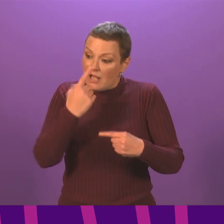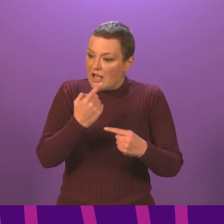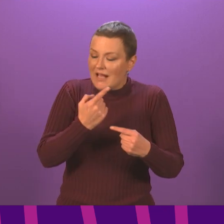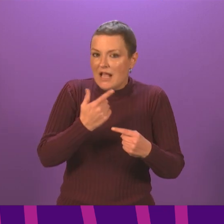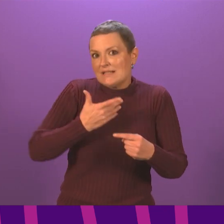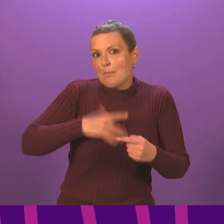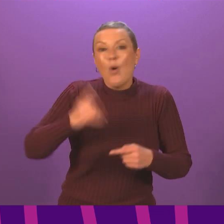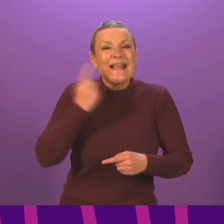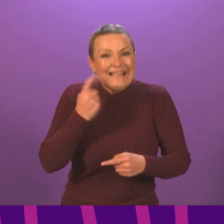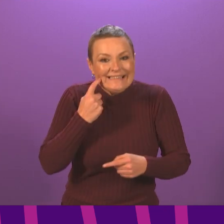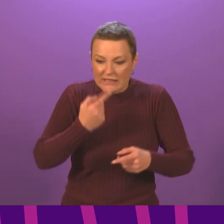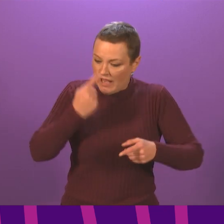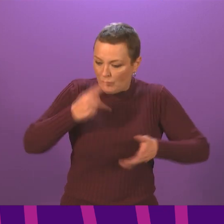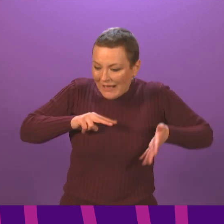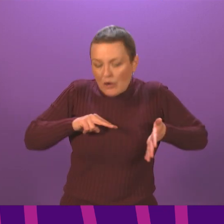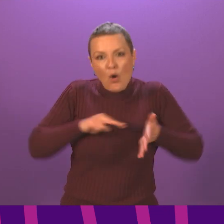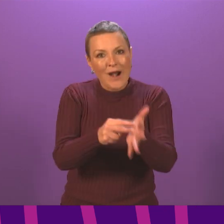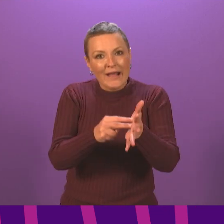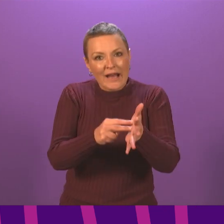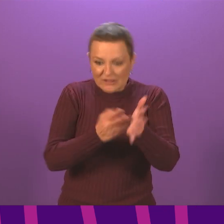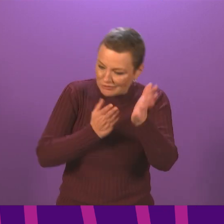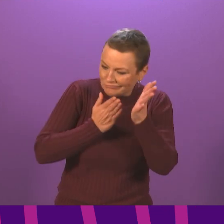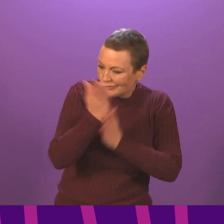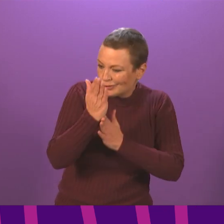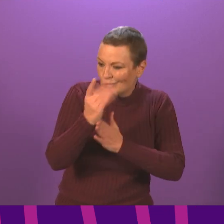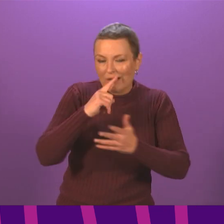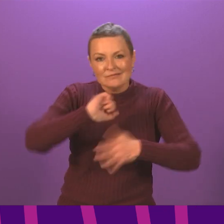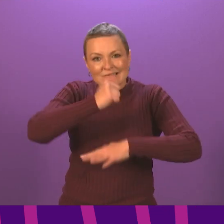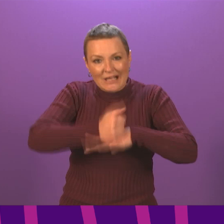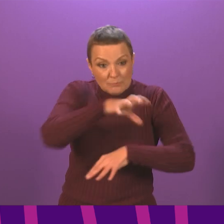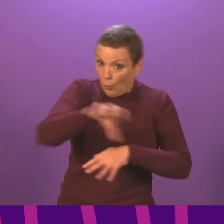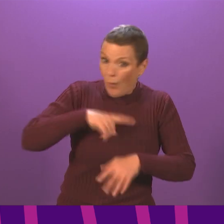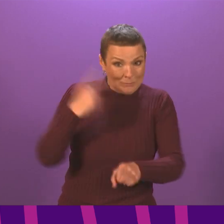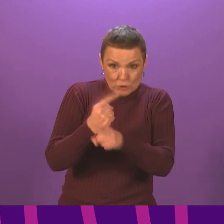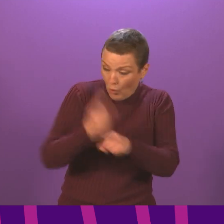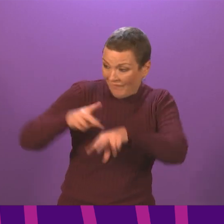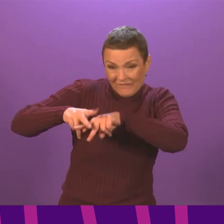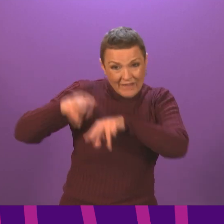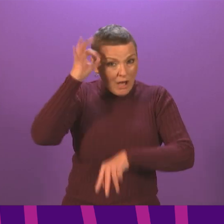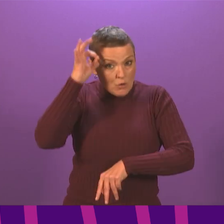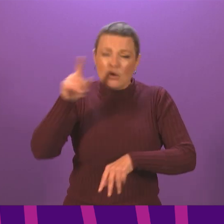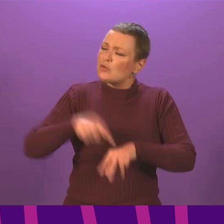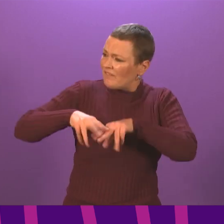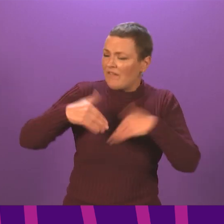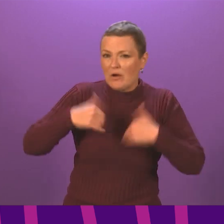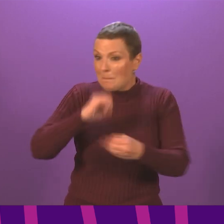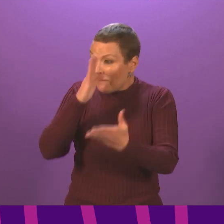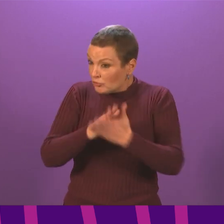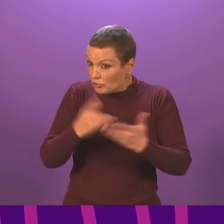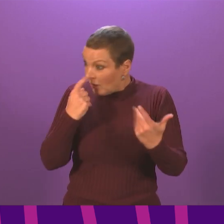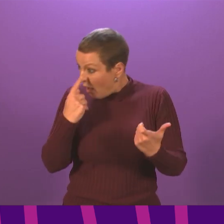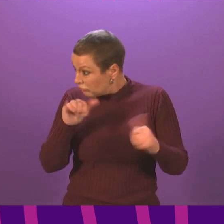testing is logistically easier to organise. We will be talking to Fife Council and others